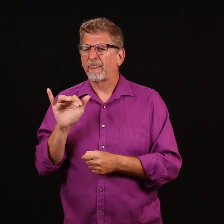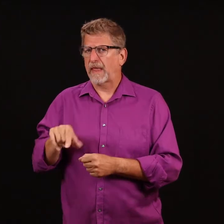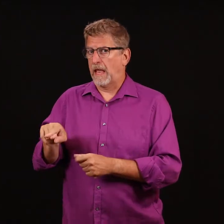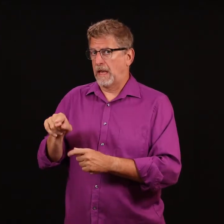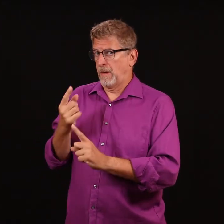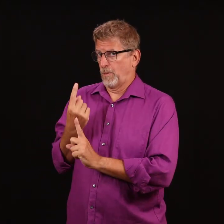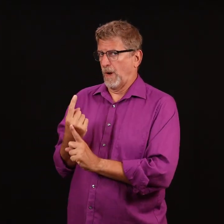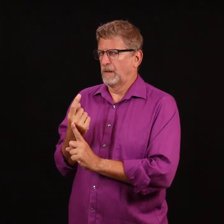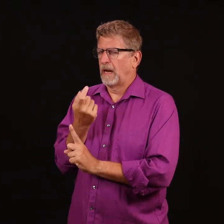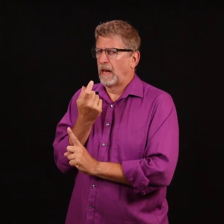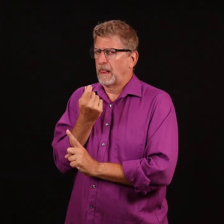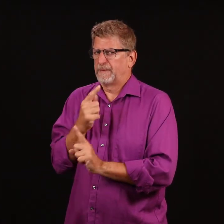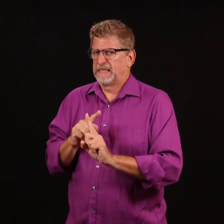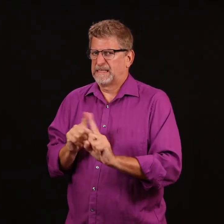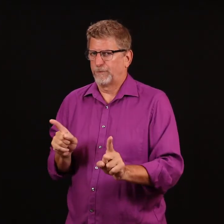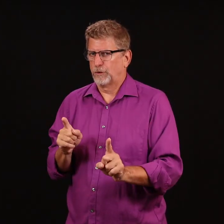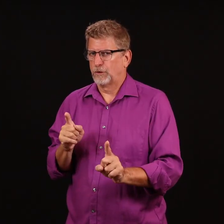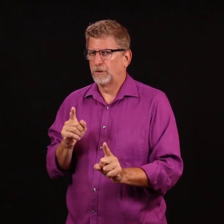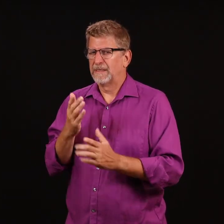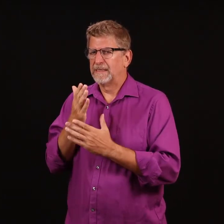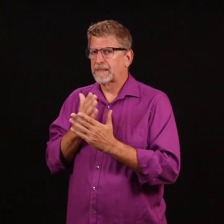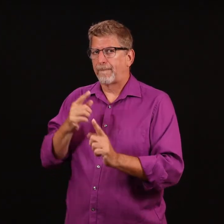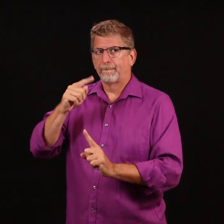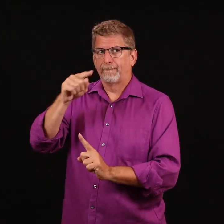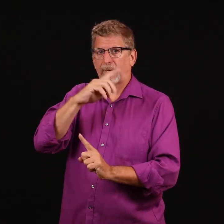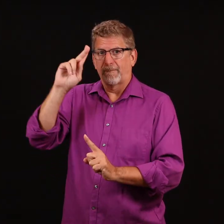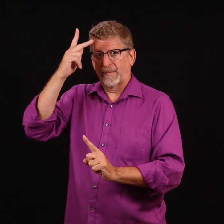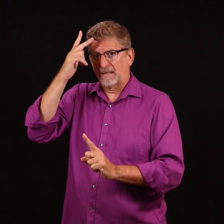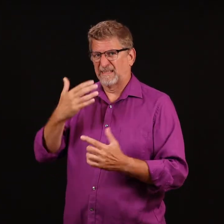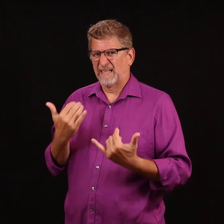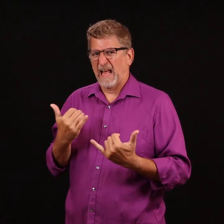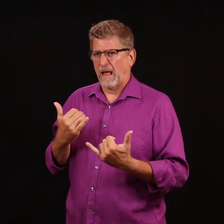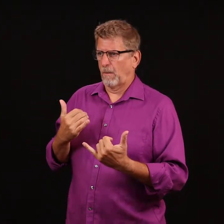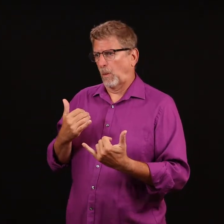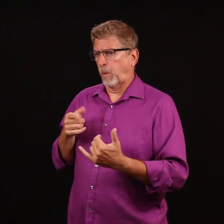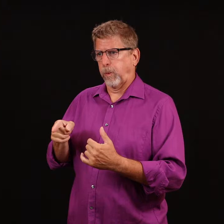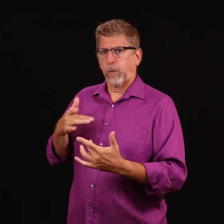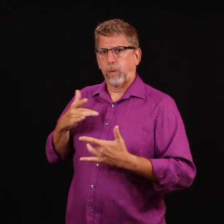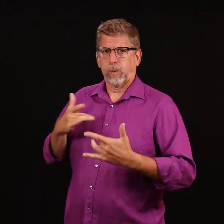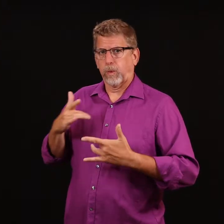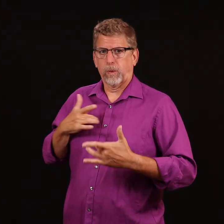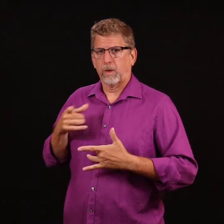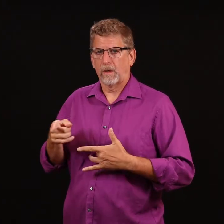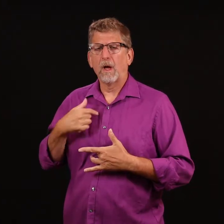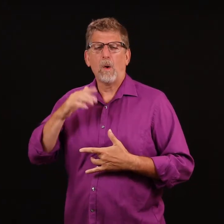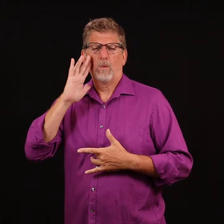Currently, some politicians have their concerns,